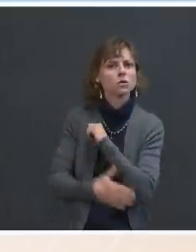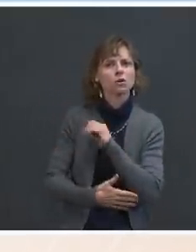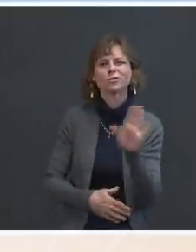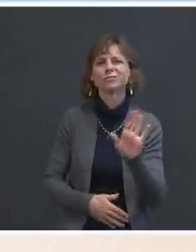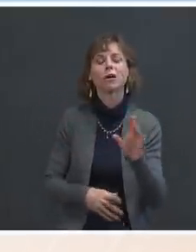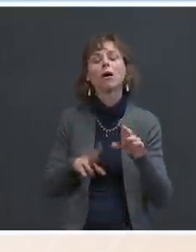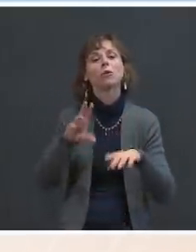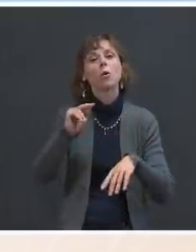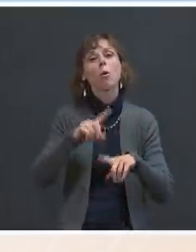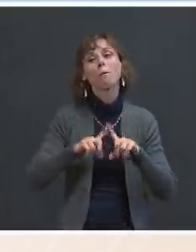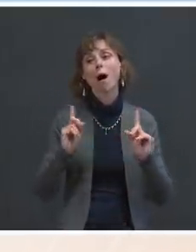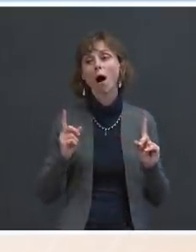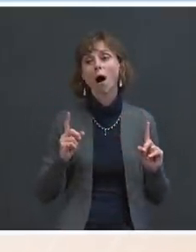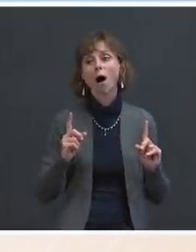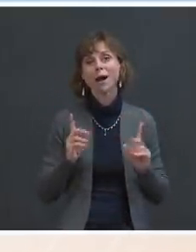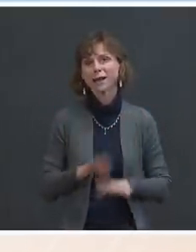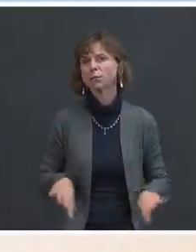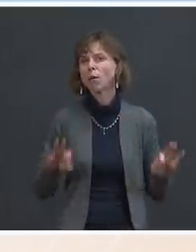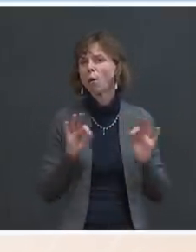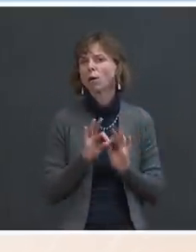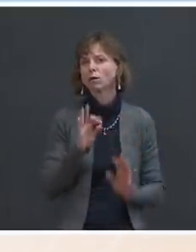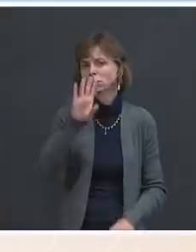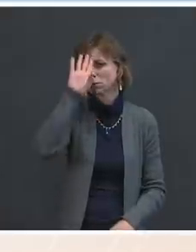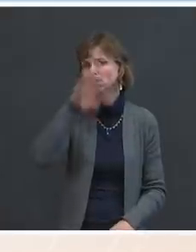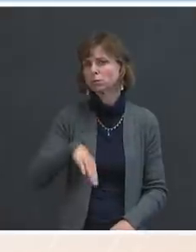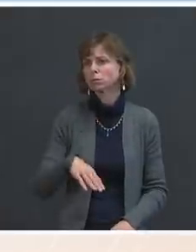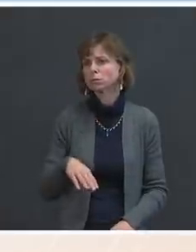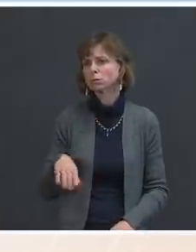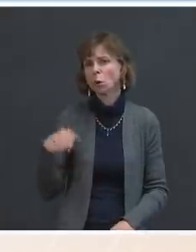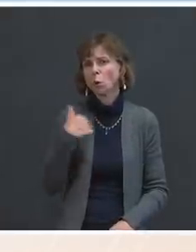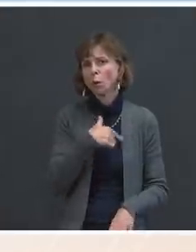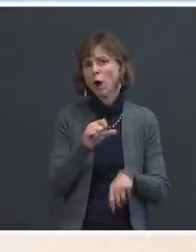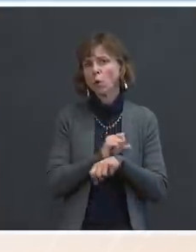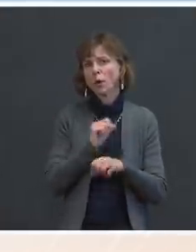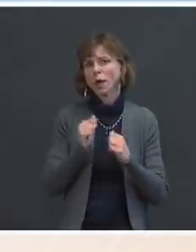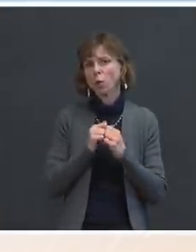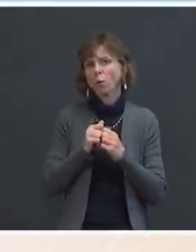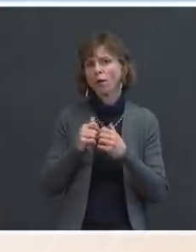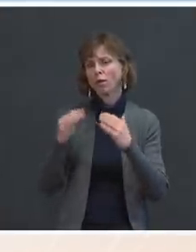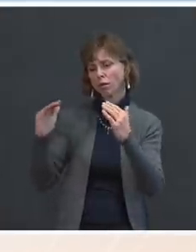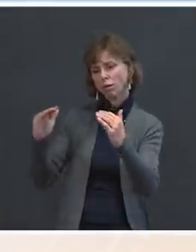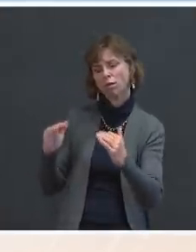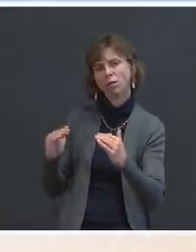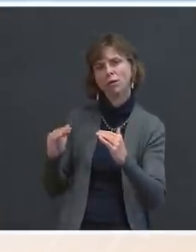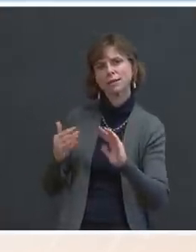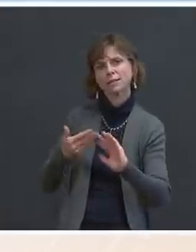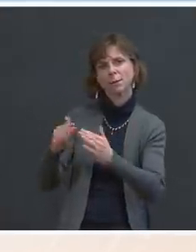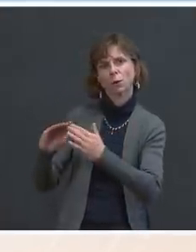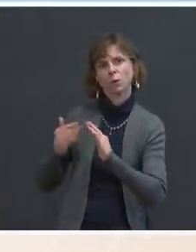that we will be working with civil society -- with international organizations